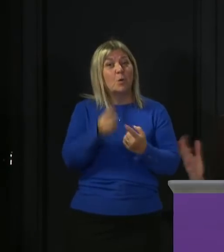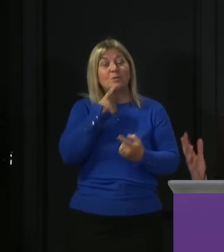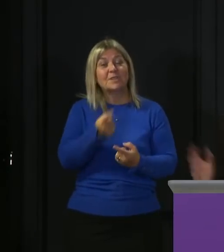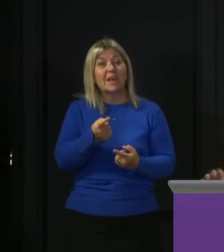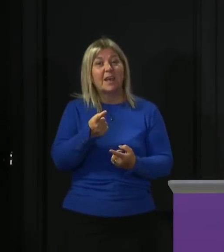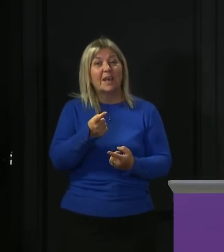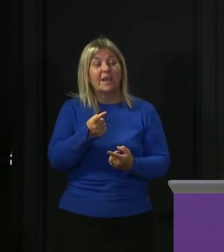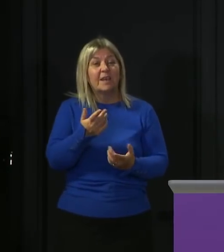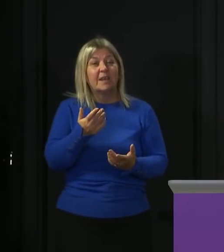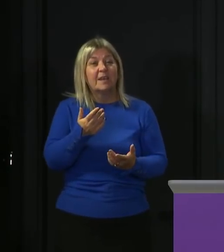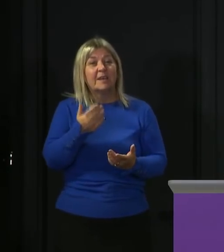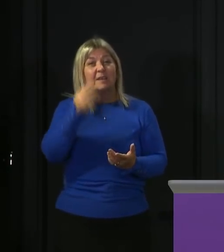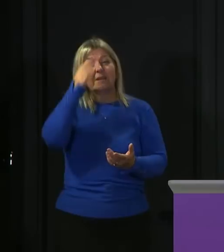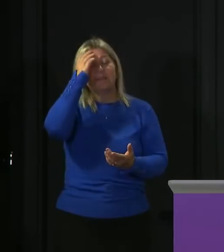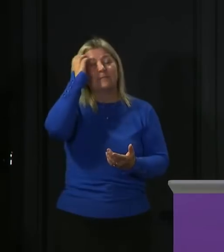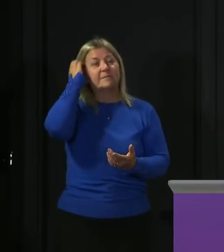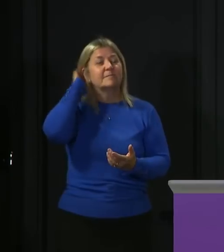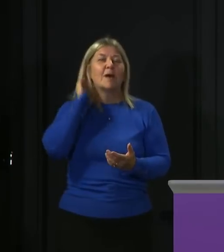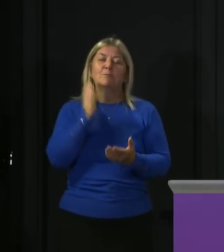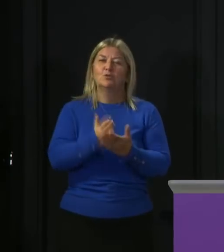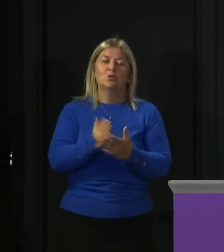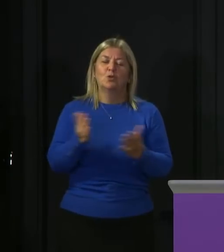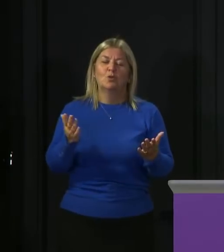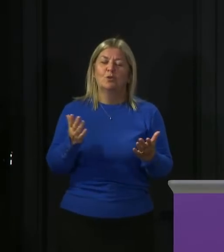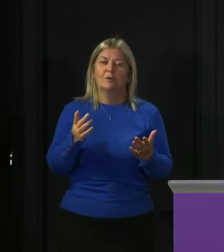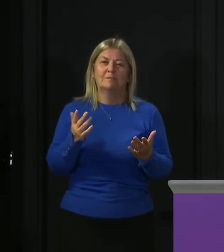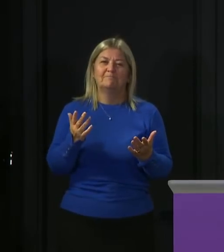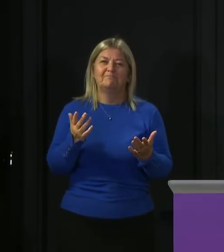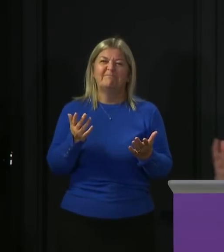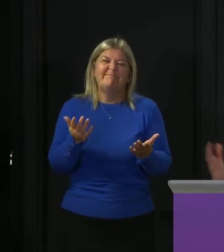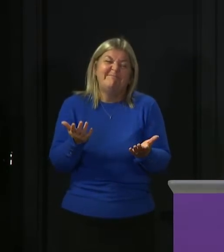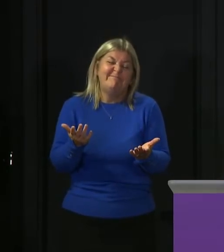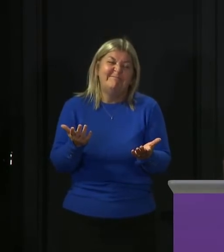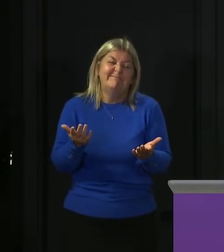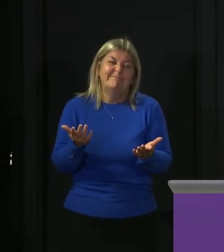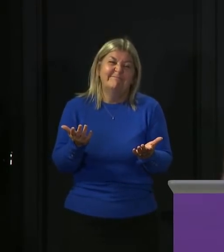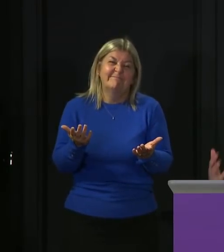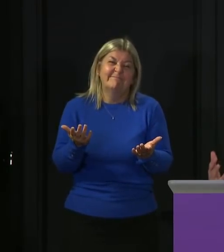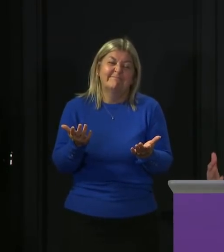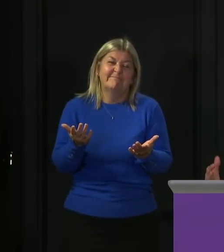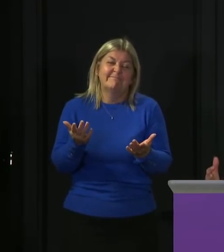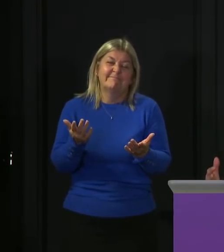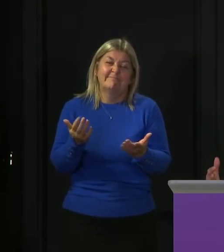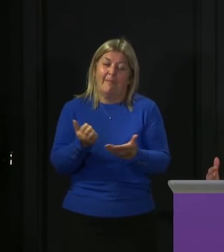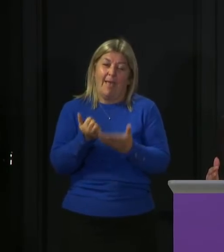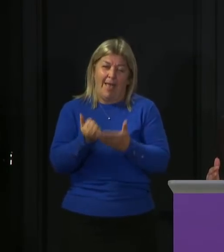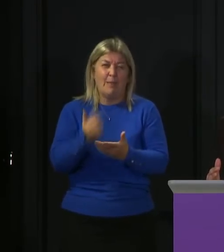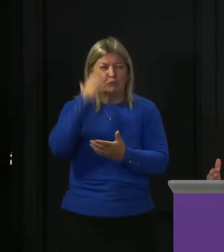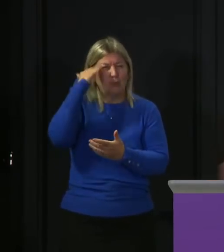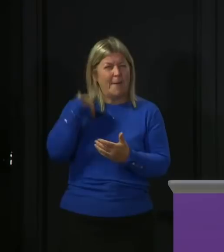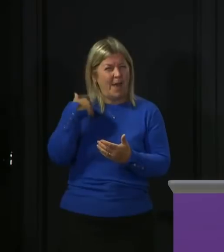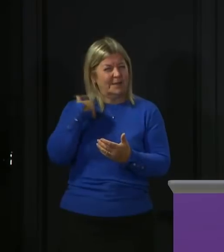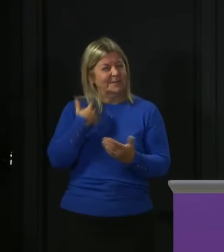not to make anybody feel better because it will not make anybody feel better, but maybe we should it helps, I think, to remind ourselves sometimes that it is not just us.